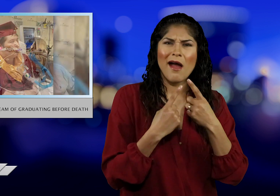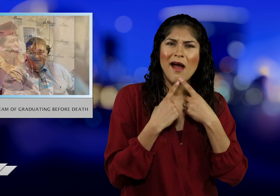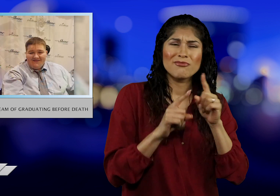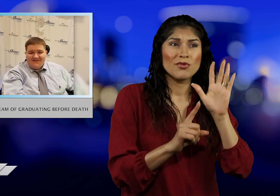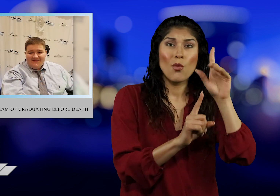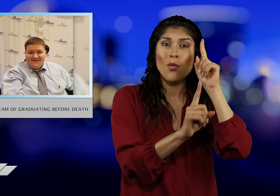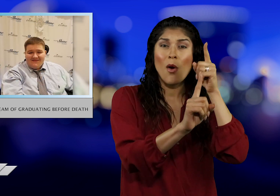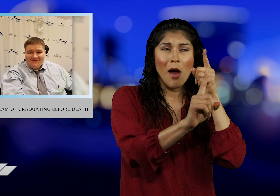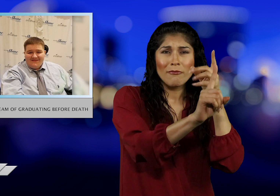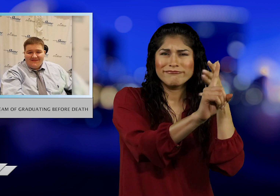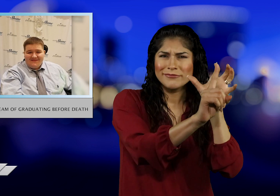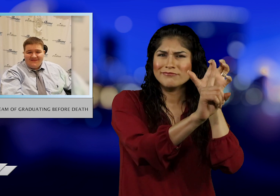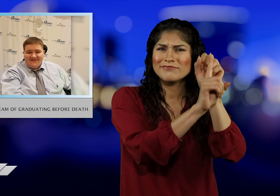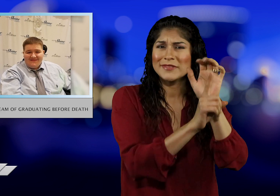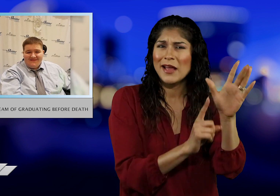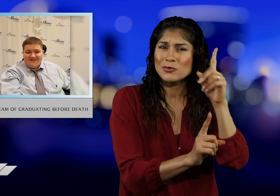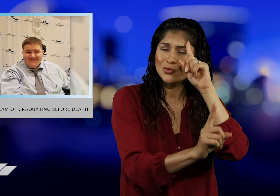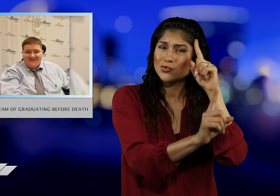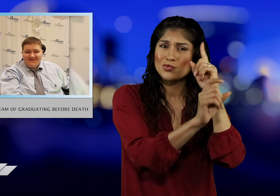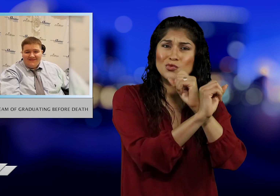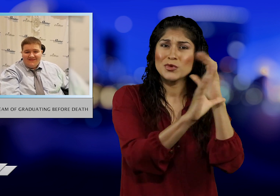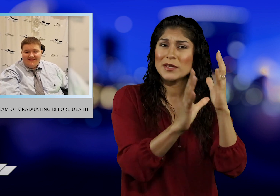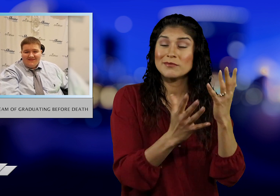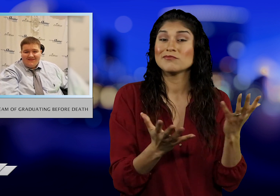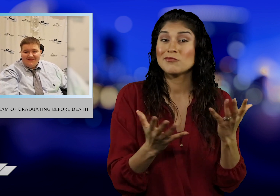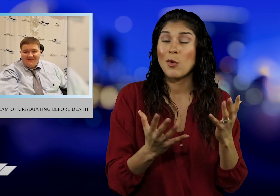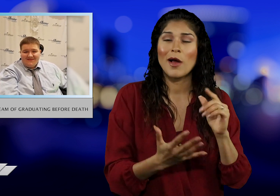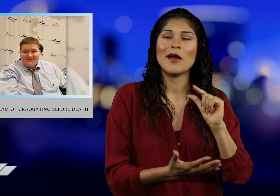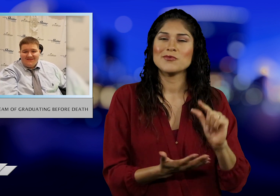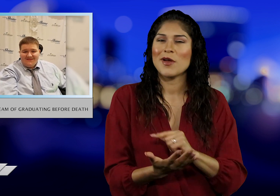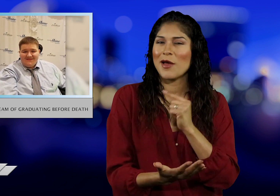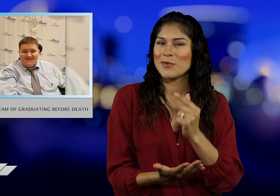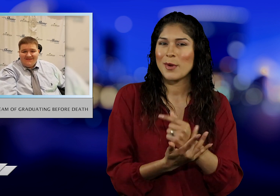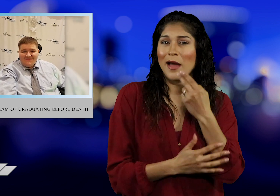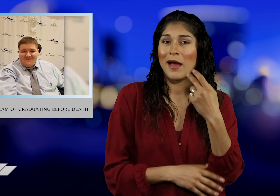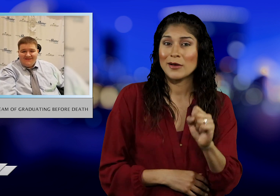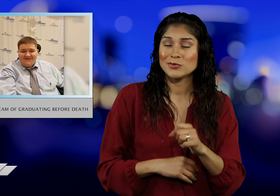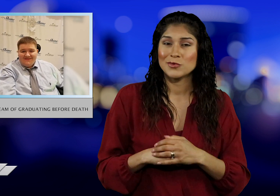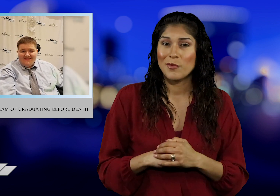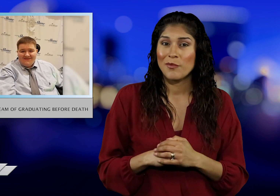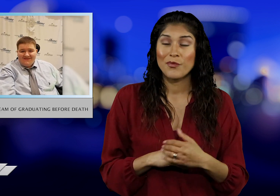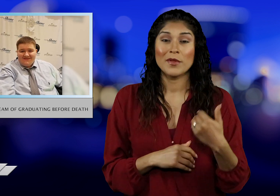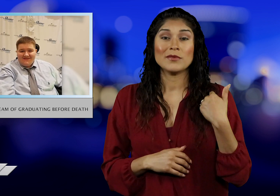fulfilled his dream of graduating high school Wednesday.